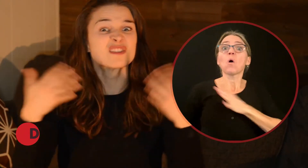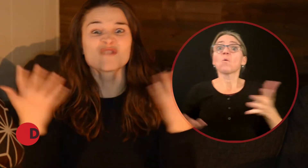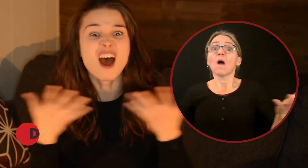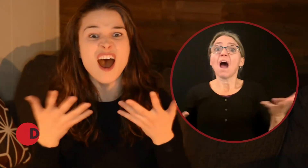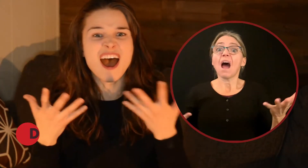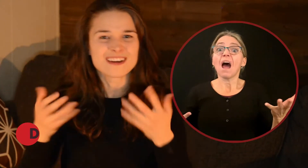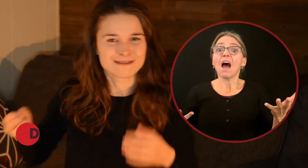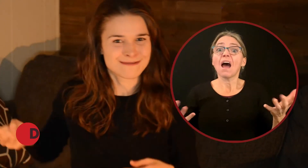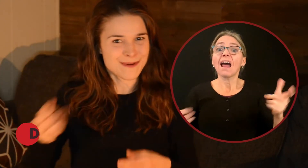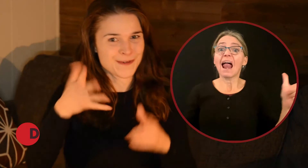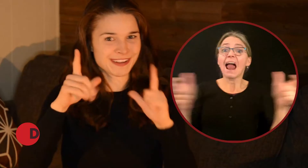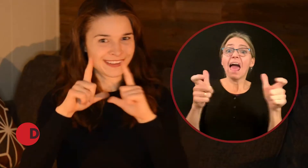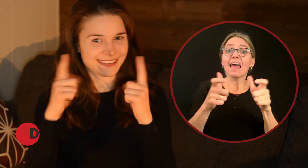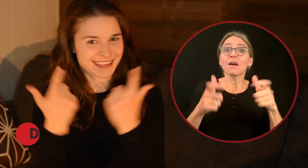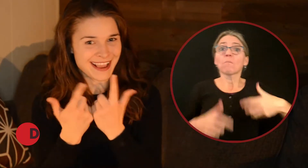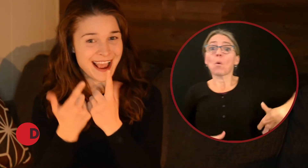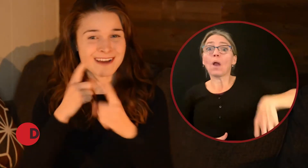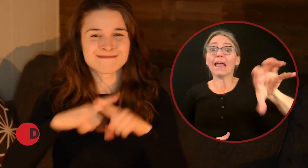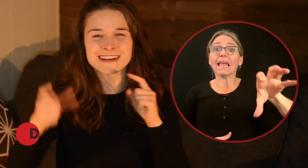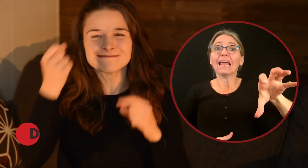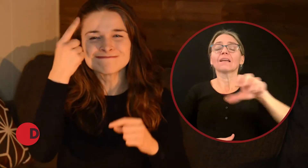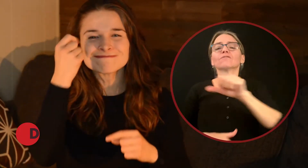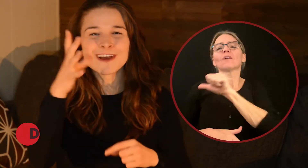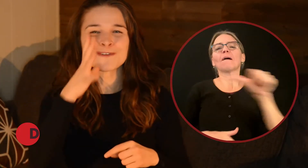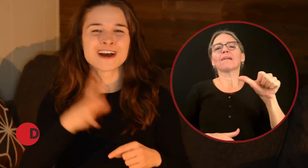They had a bowling league.